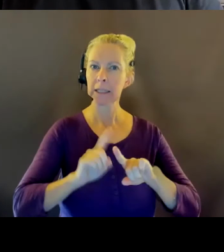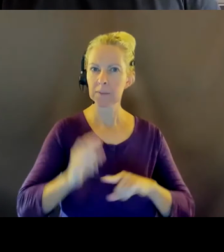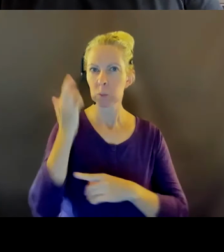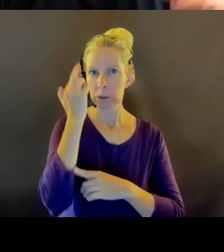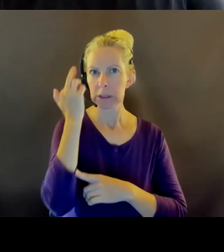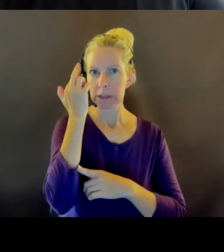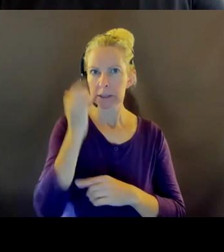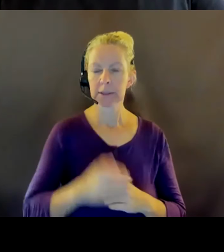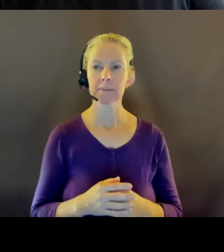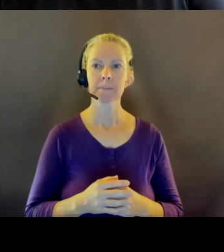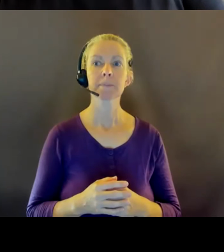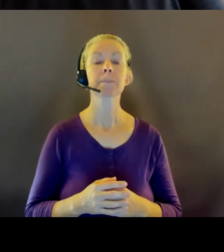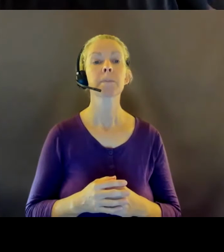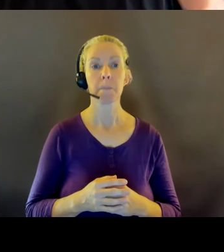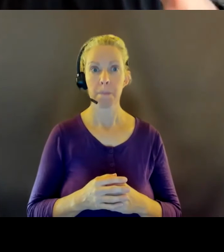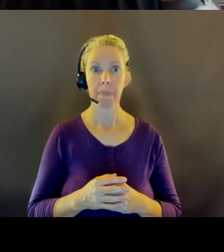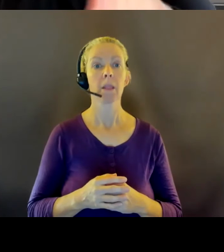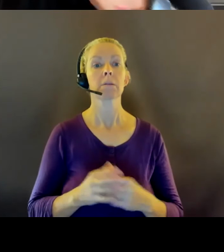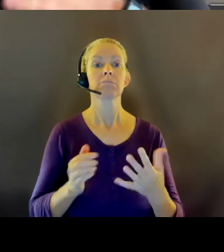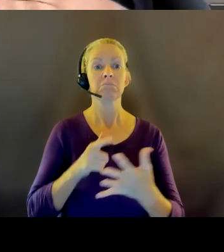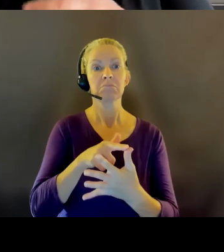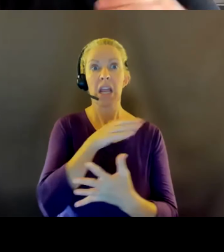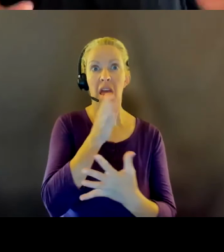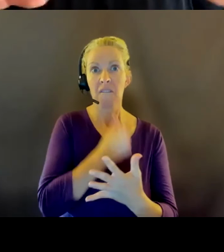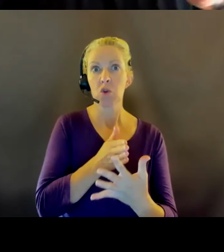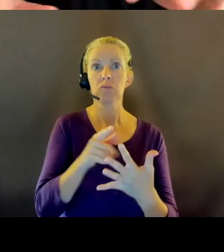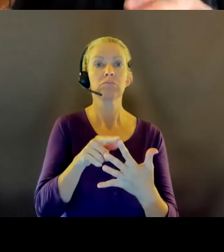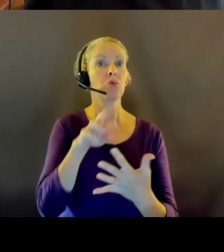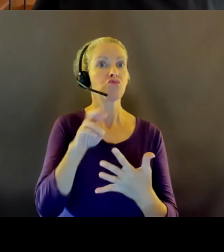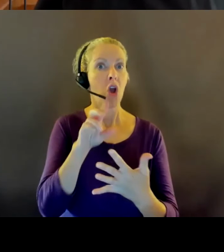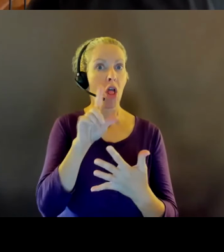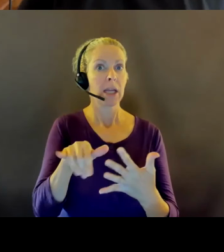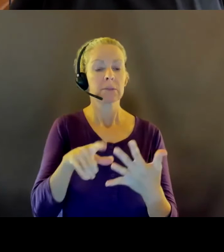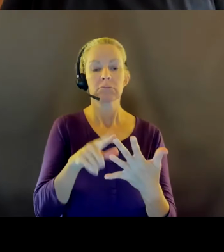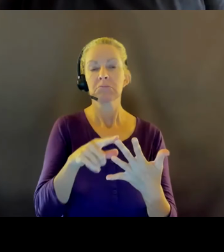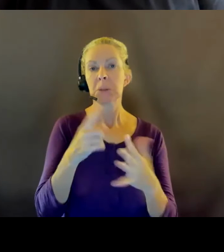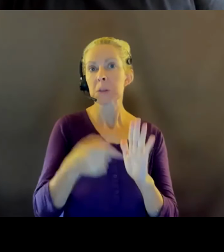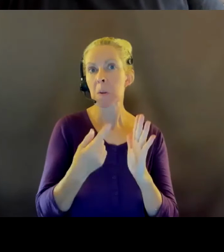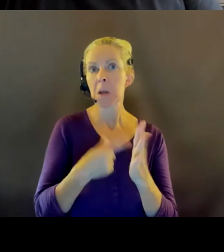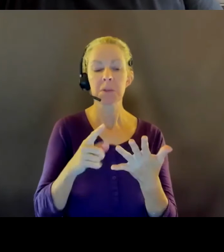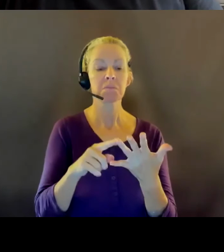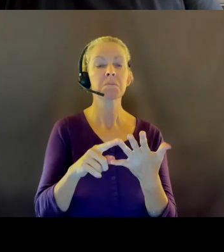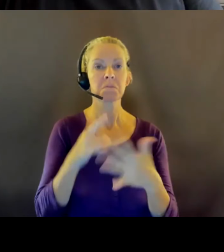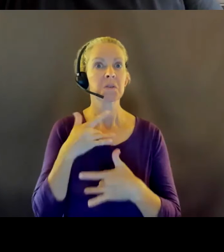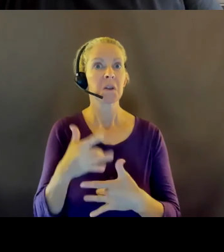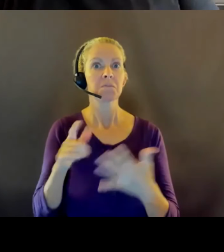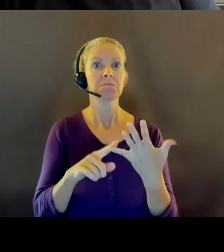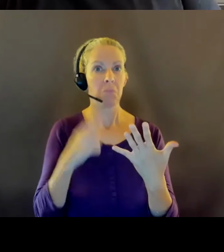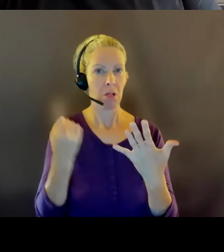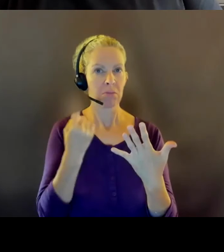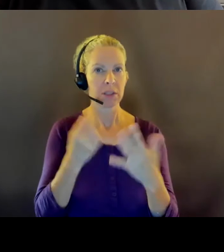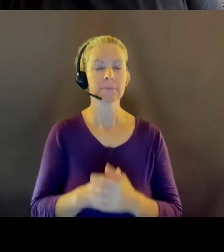For us, on a scale of never, rarely, sometimes, usually, or always, leave your name at the